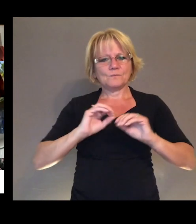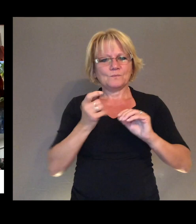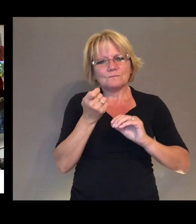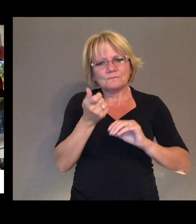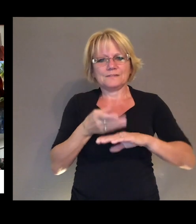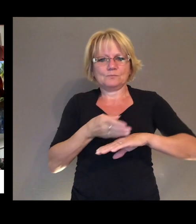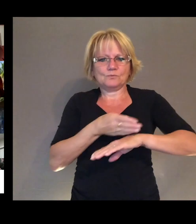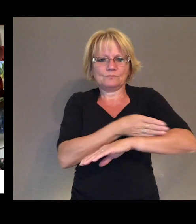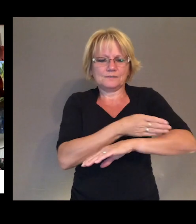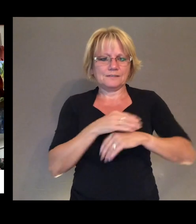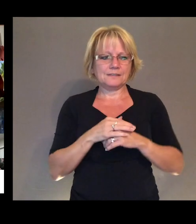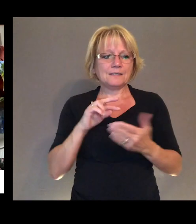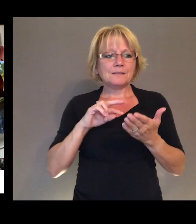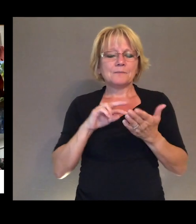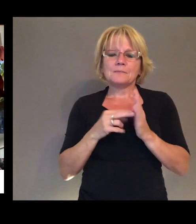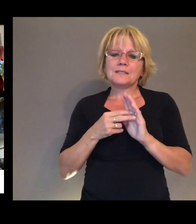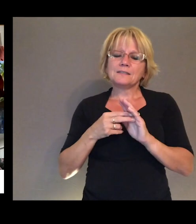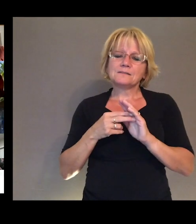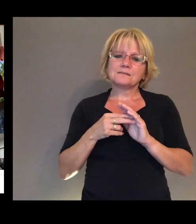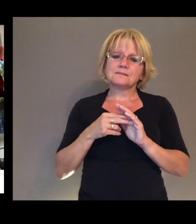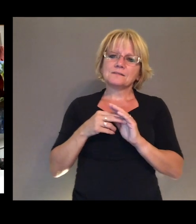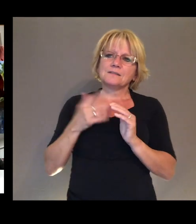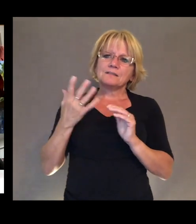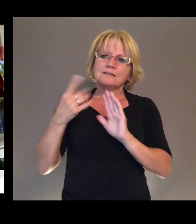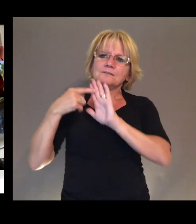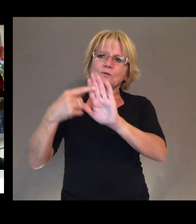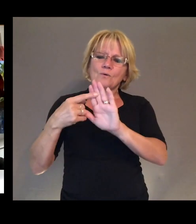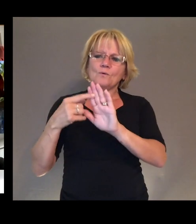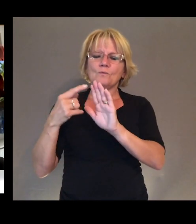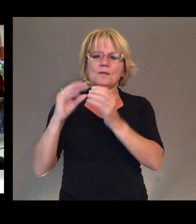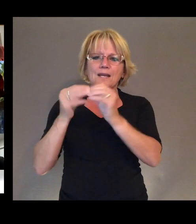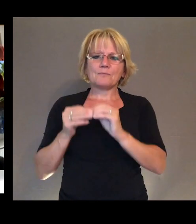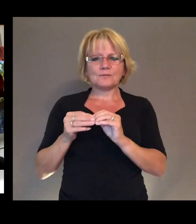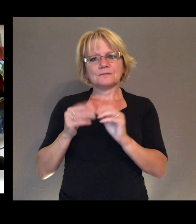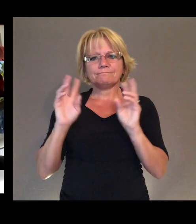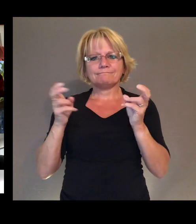they're overrepresented in disabilities that are considered they're called high incidents disabilities.